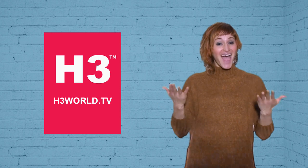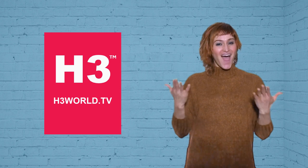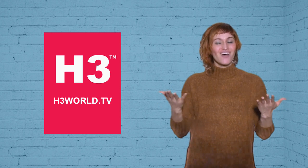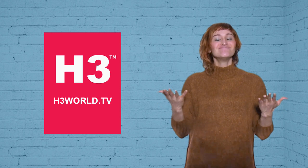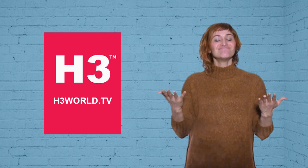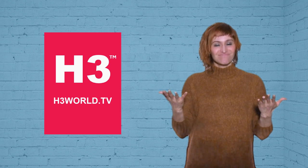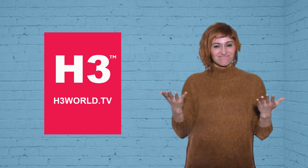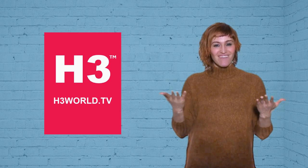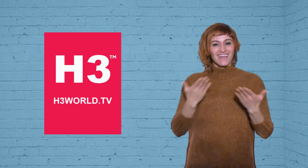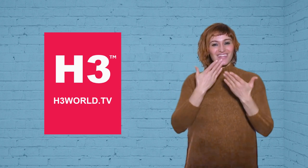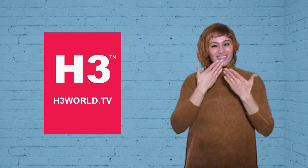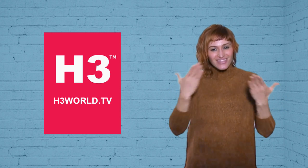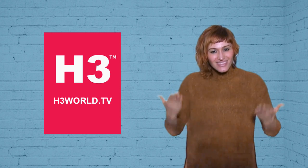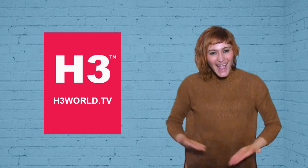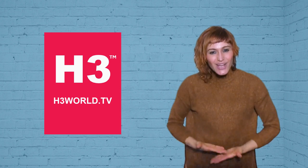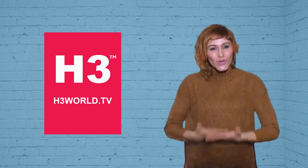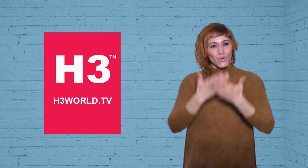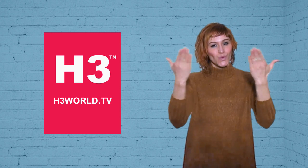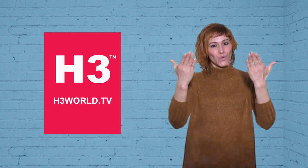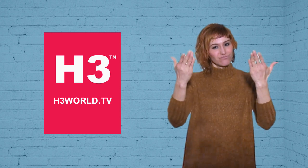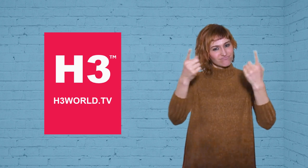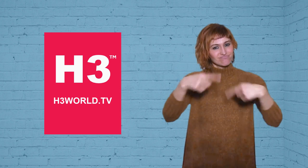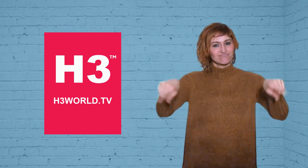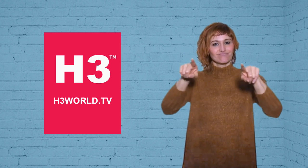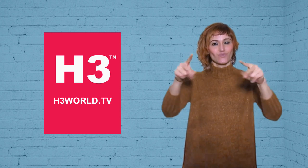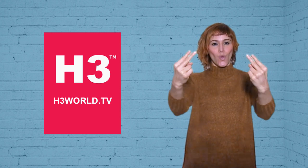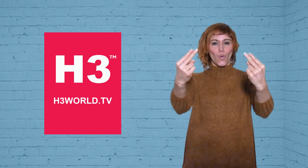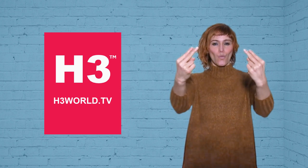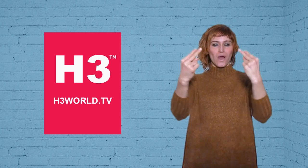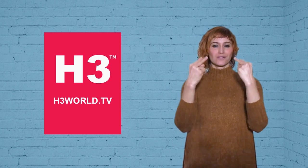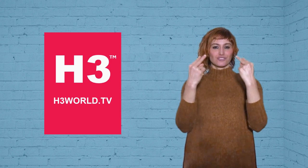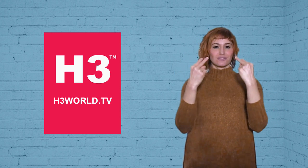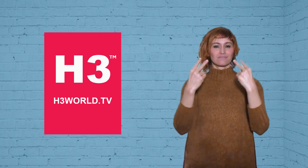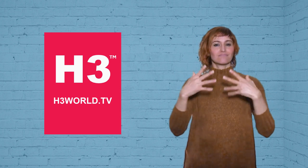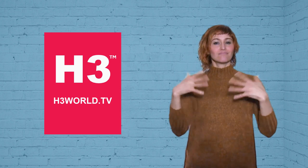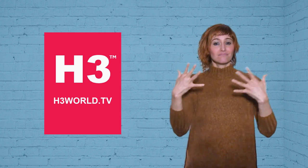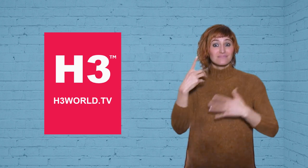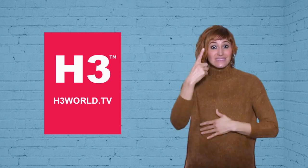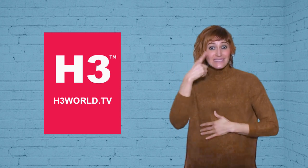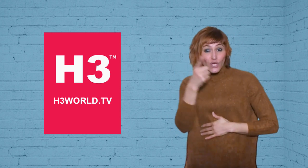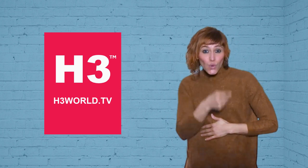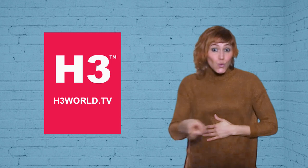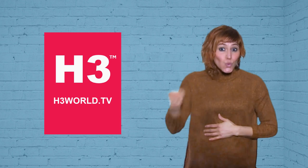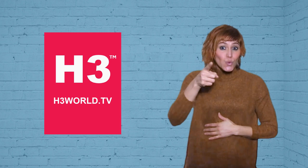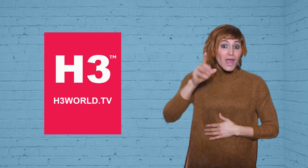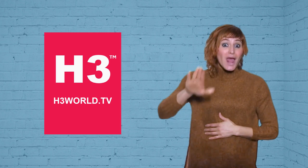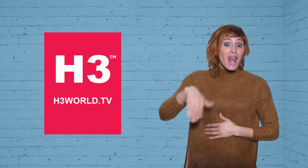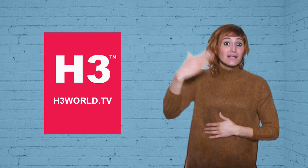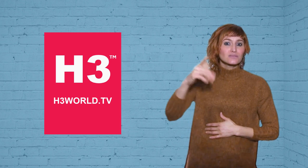Thank you for watching, see you next week